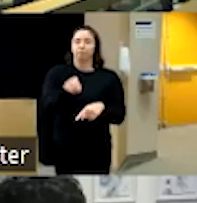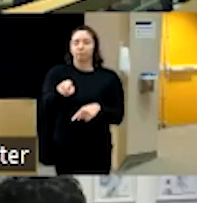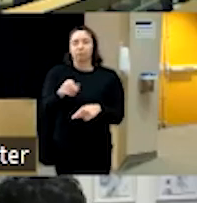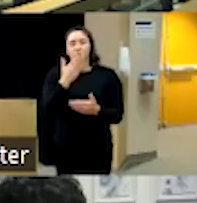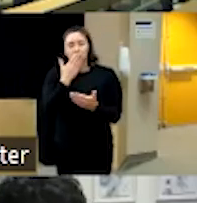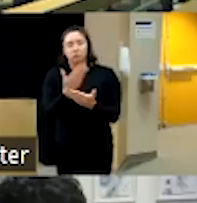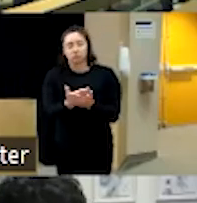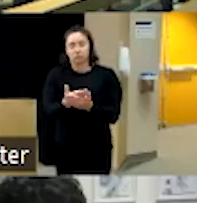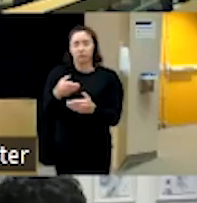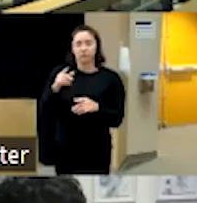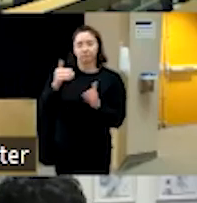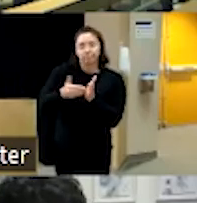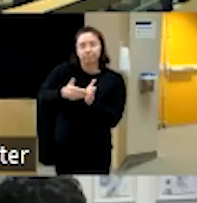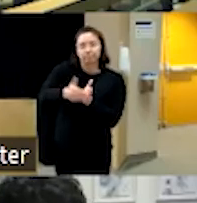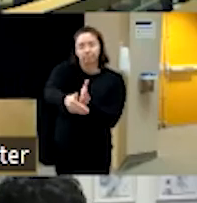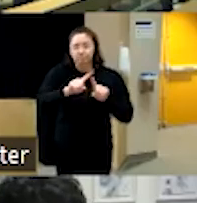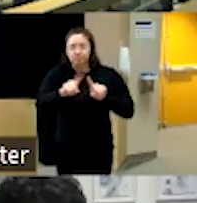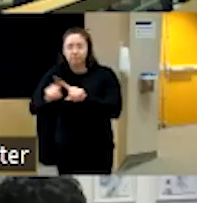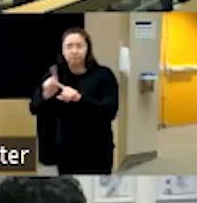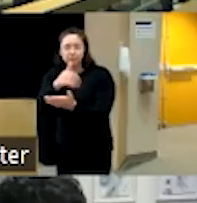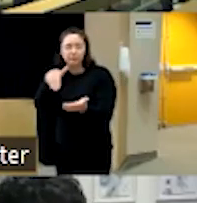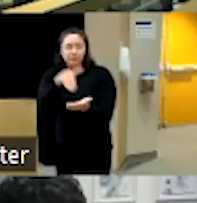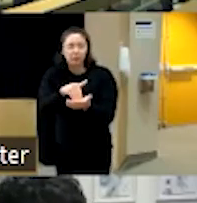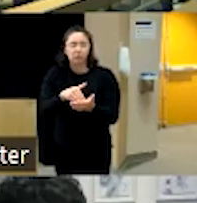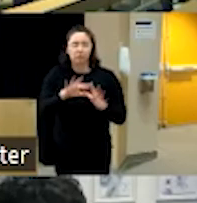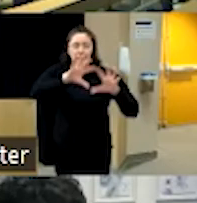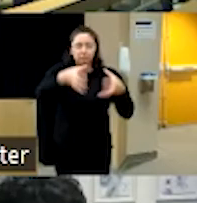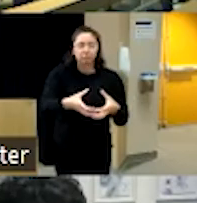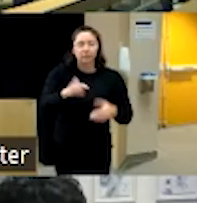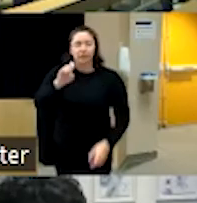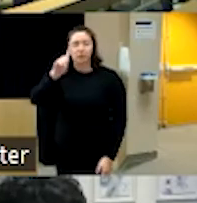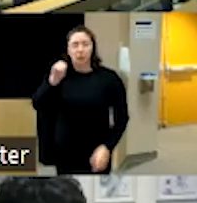treatment like the Comprehensive Cancer Center or the endometriosis Center or the breast cancer